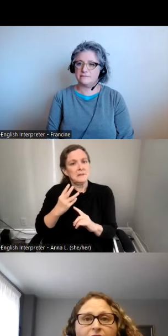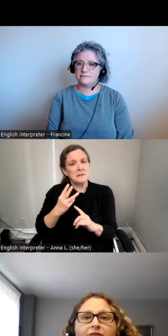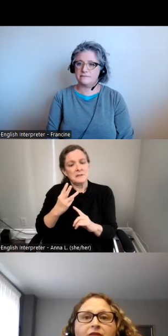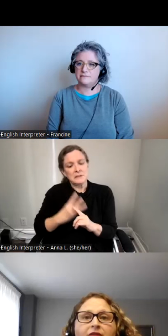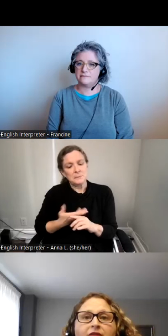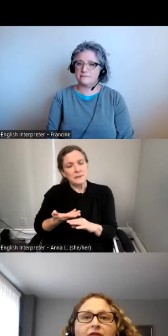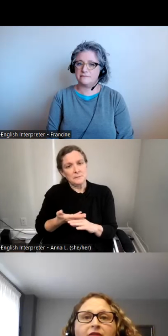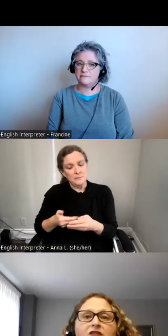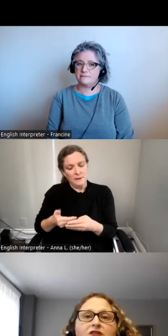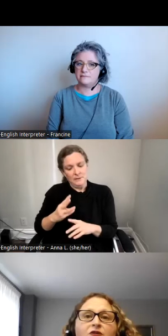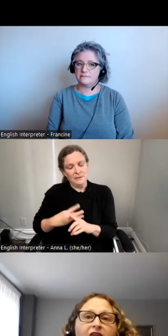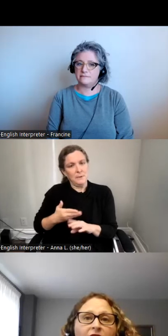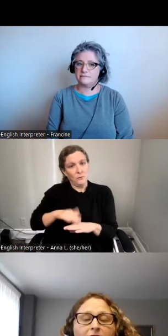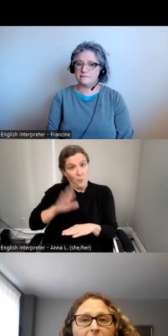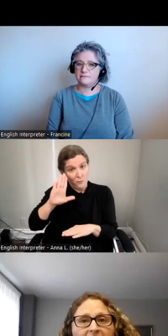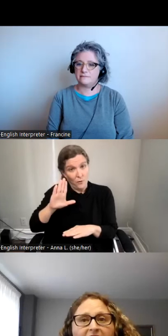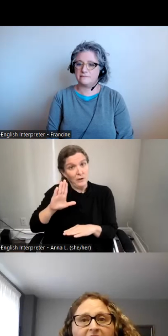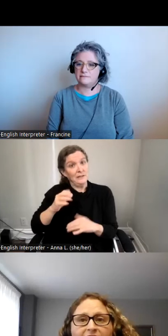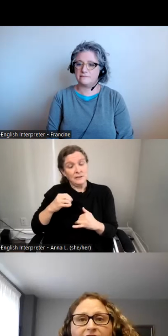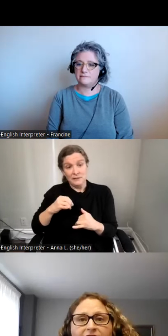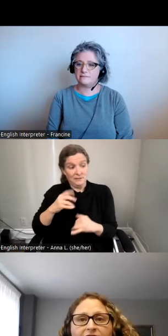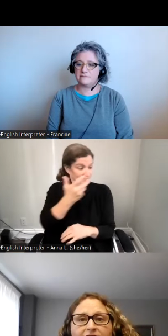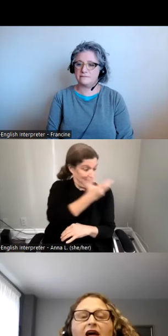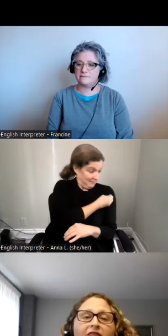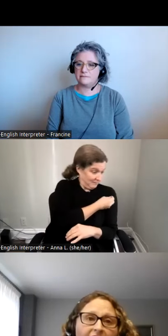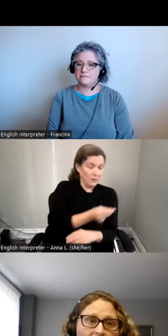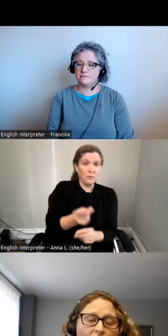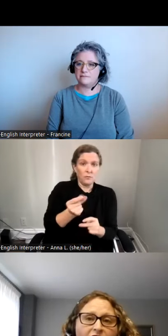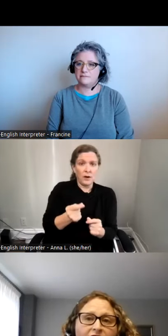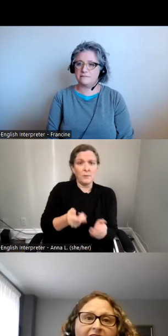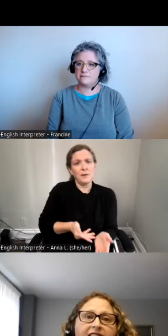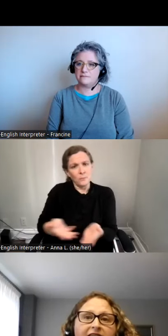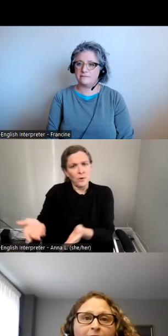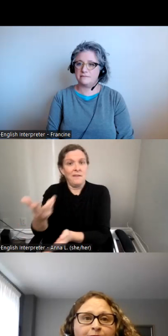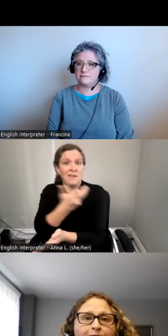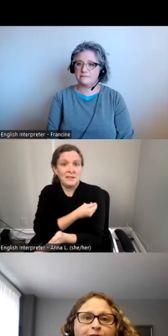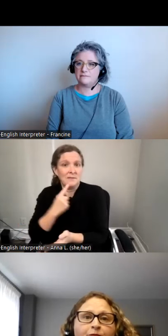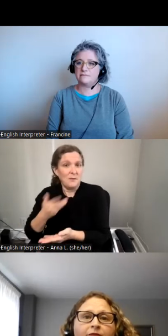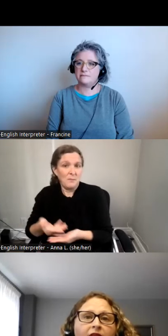the baby